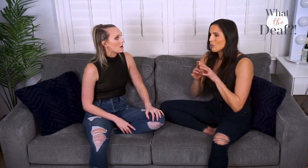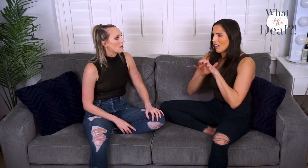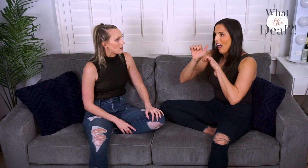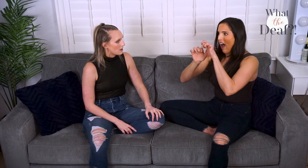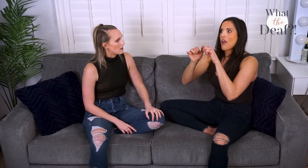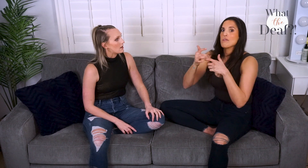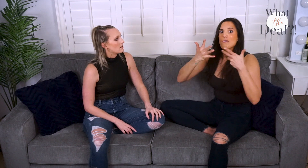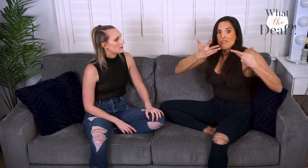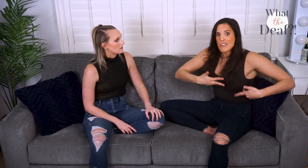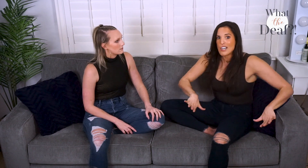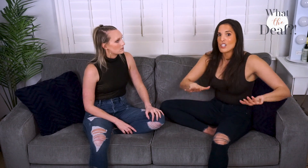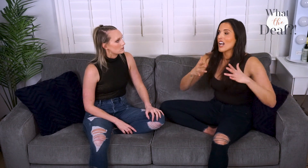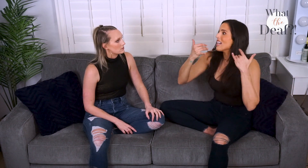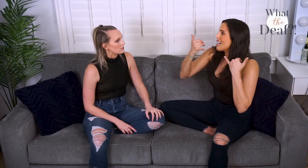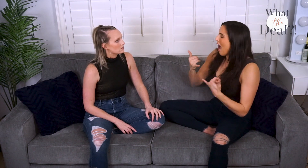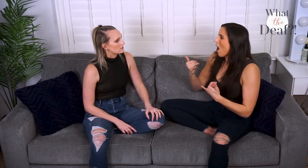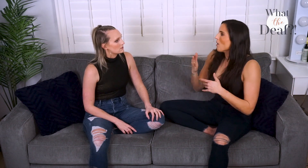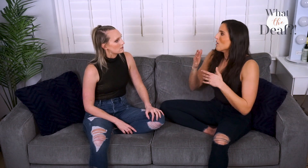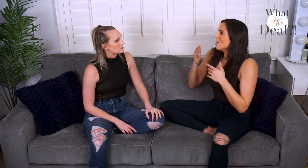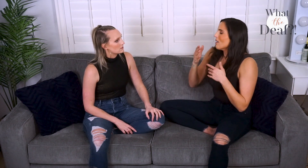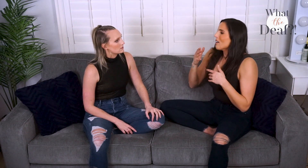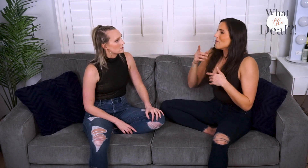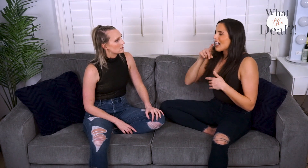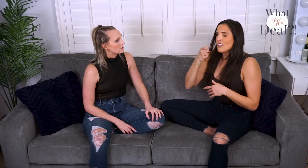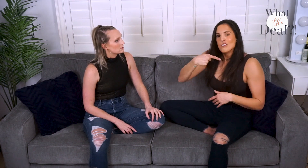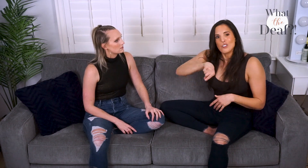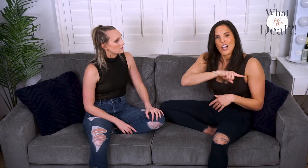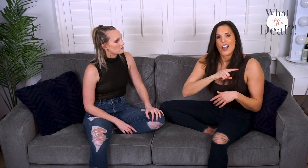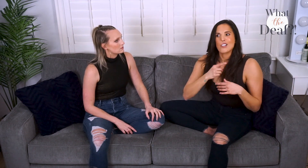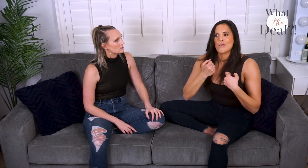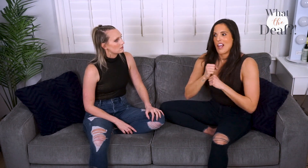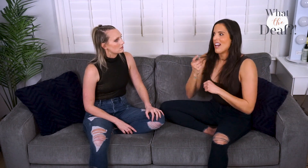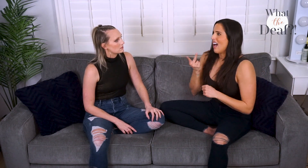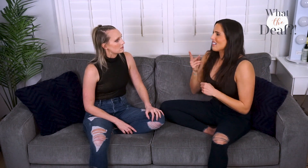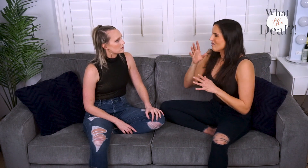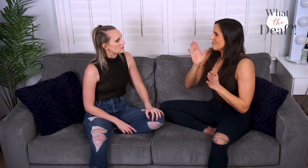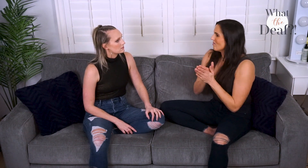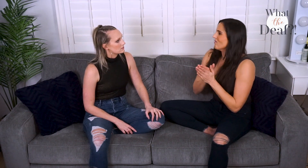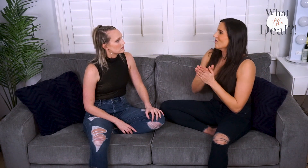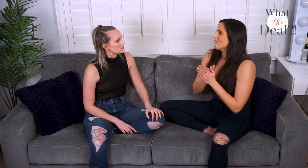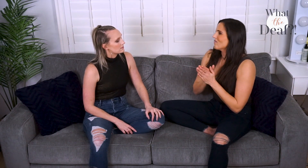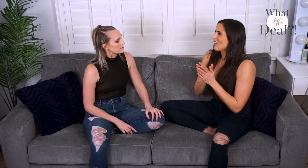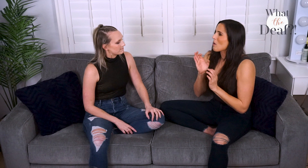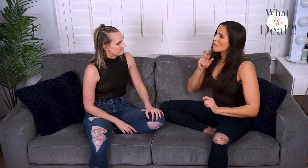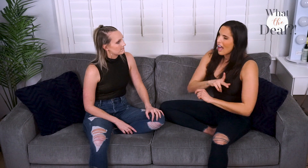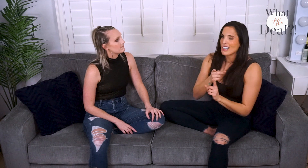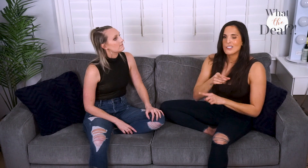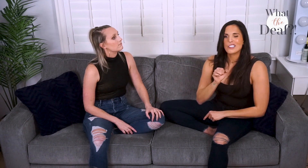Oh, yeah. And we finished that, but now in season three because of our audience, you guys all asked us to go back